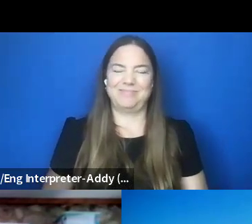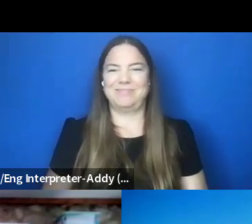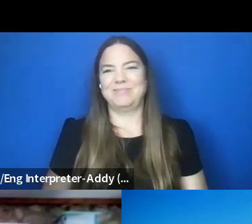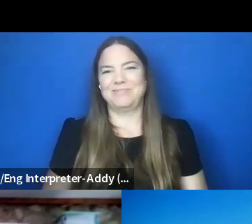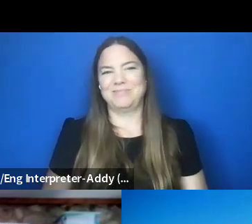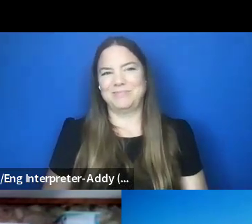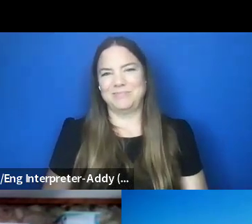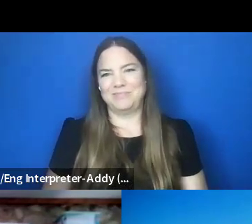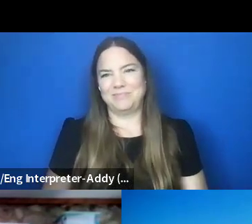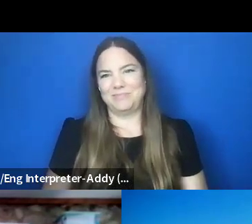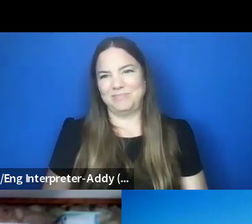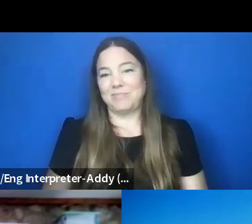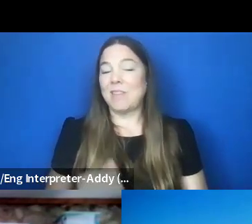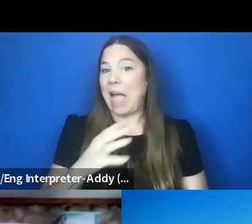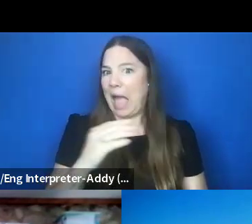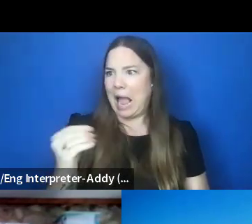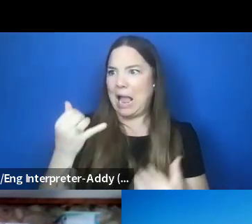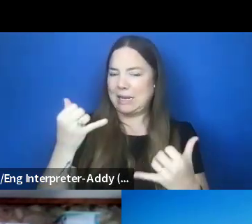Don Dew: I'm gonna get my own self in trouble because I'm not shutting up.